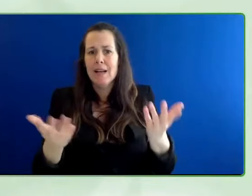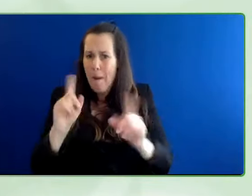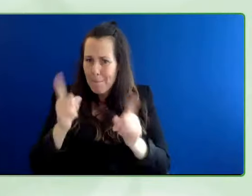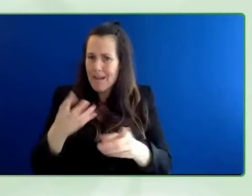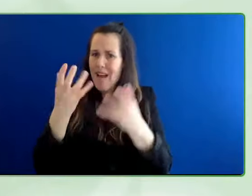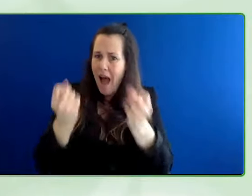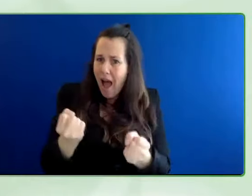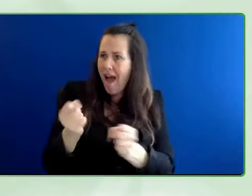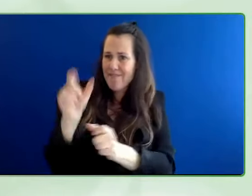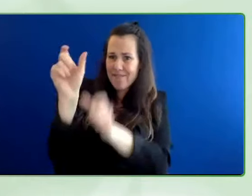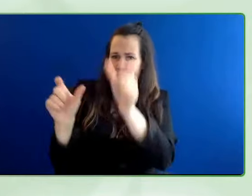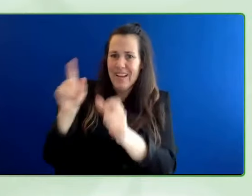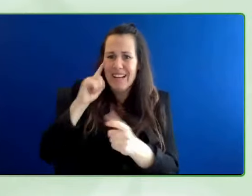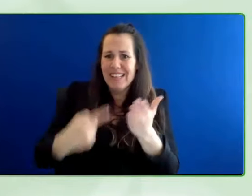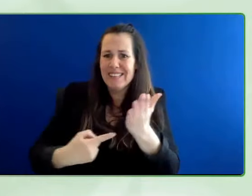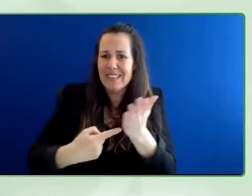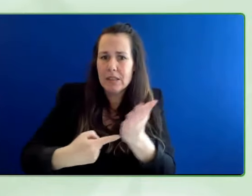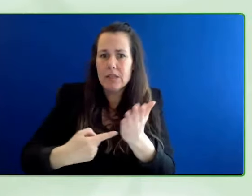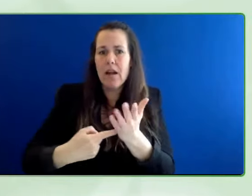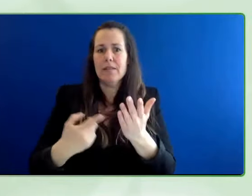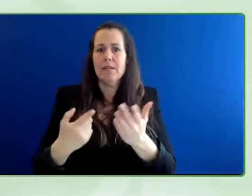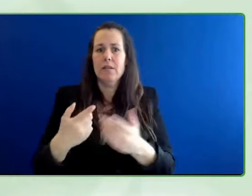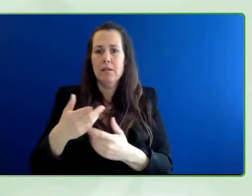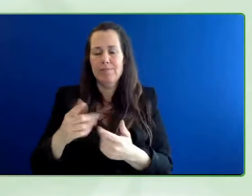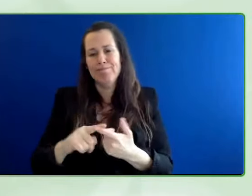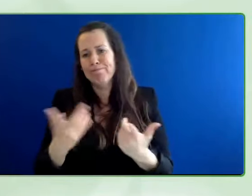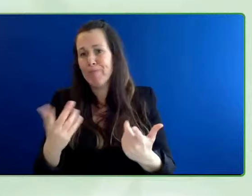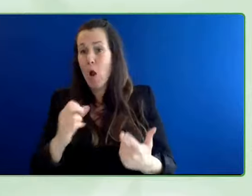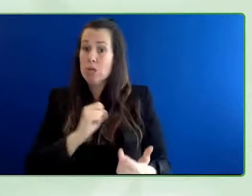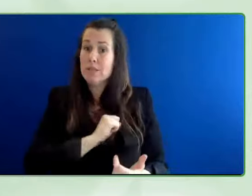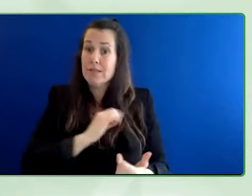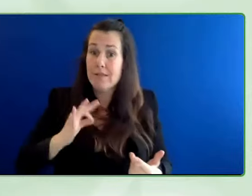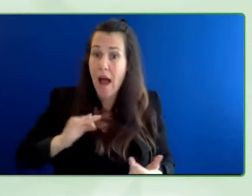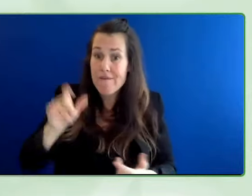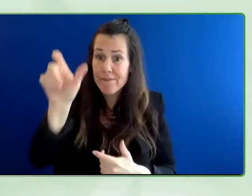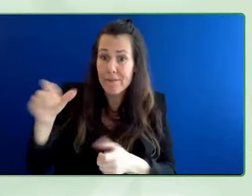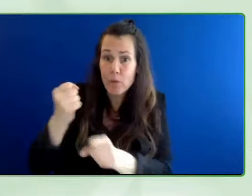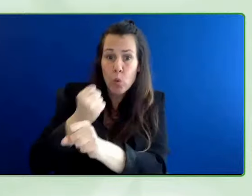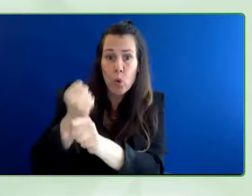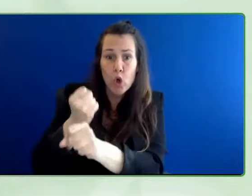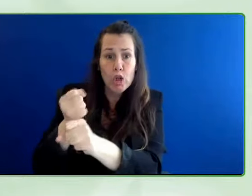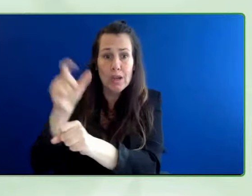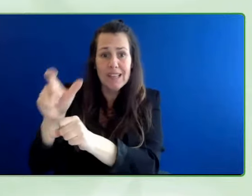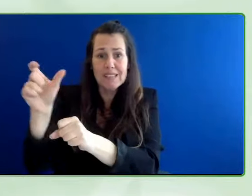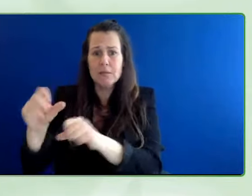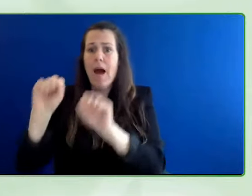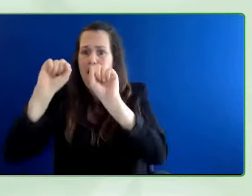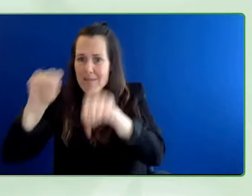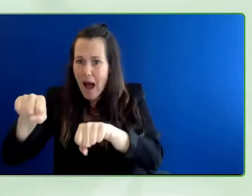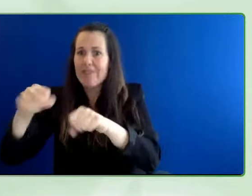Usually the products in our country we produce it with material imported from other countries,